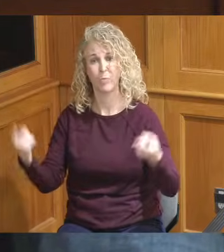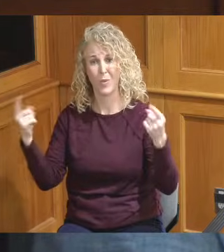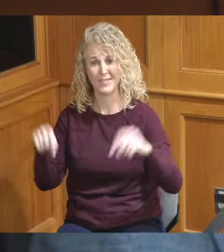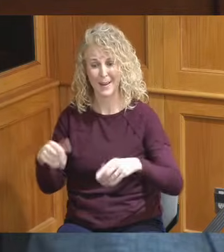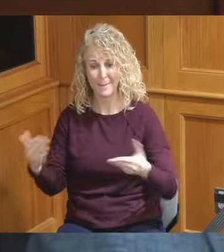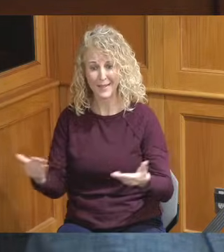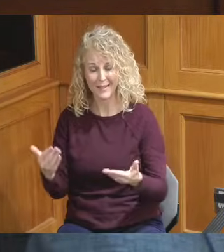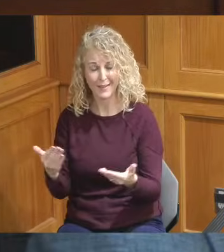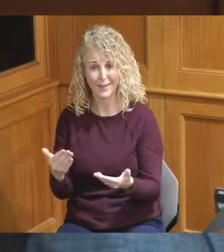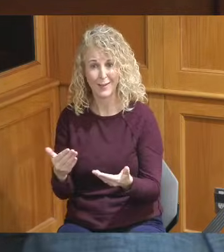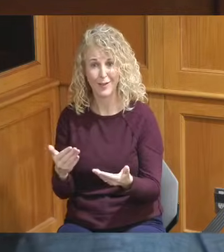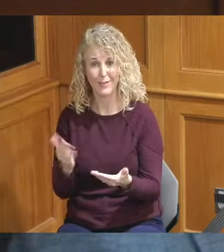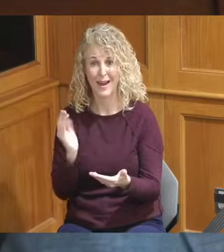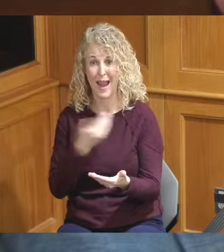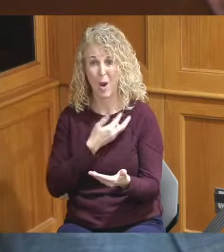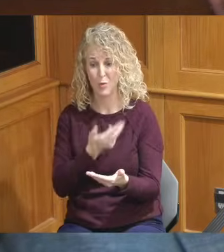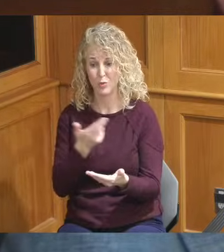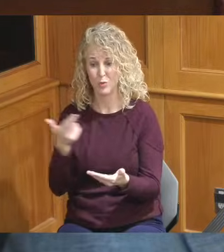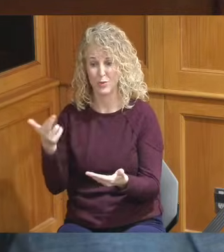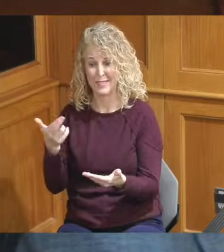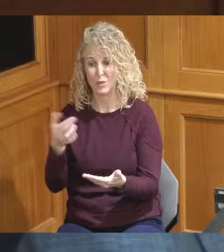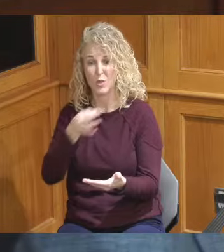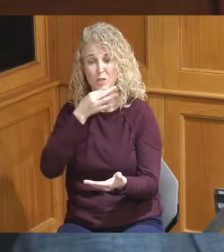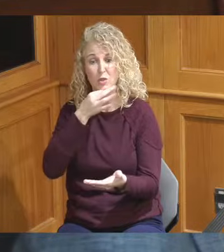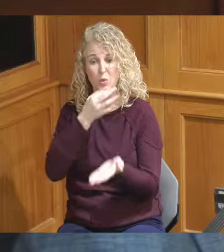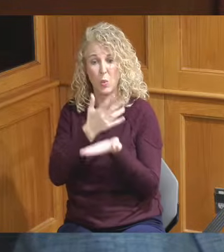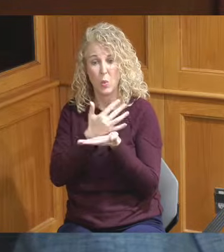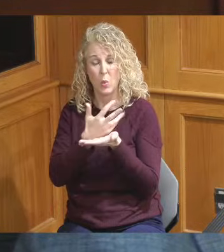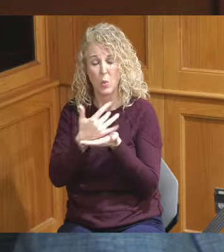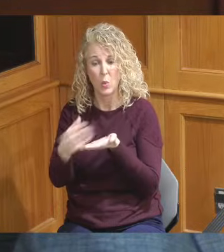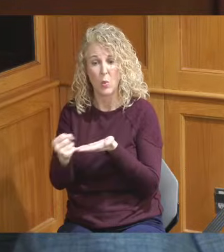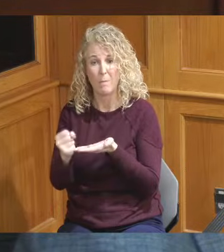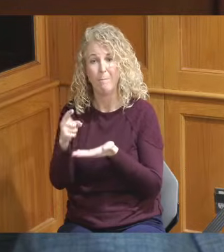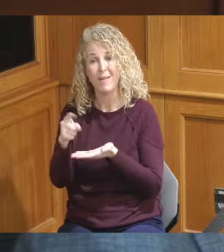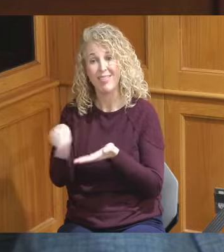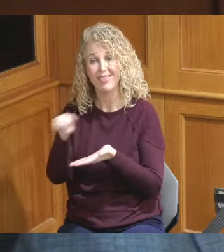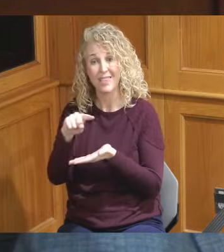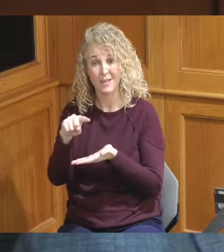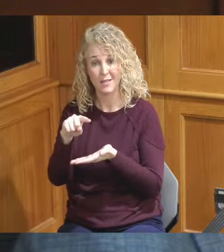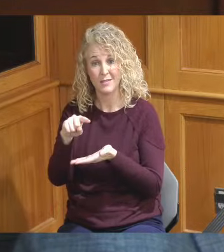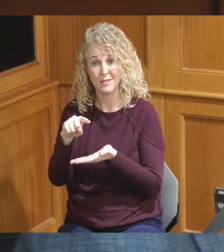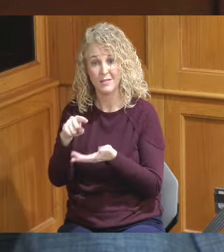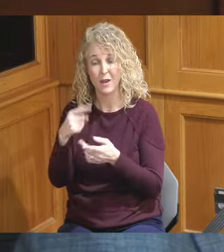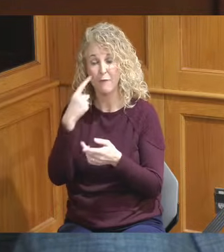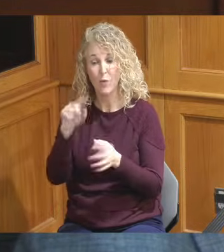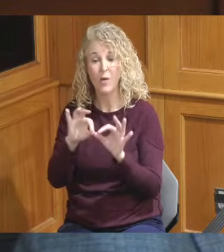by way of the resources available in the levy. But so many of these items are for family placement